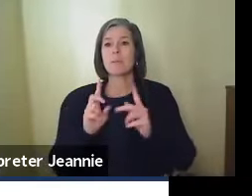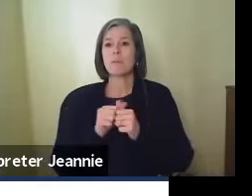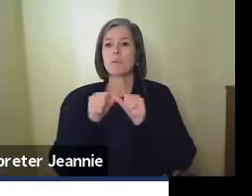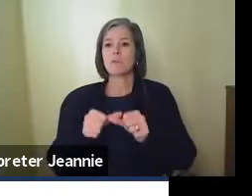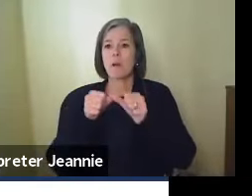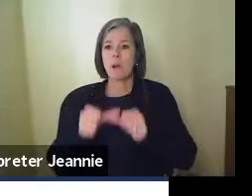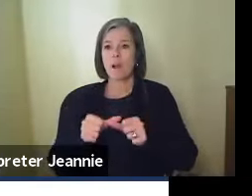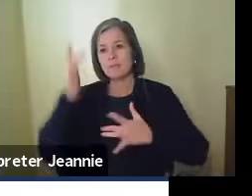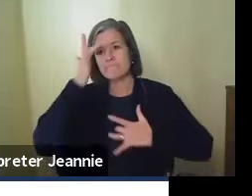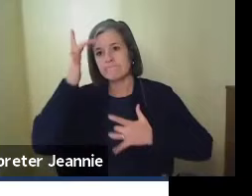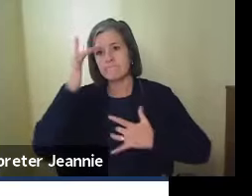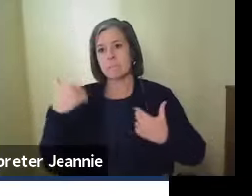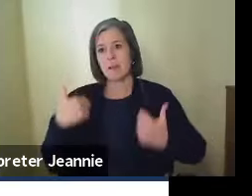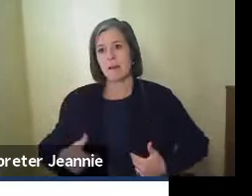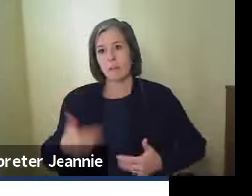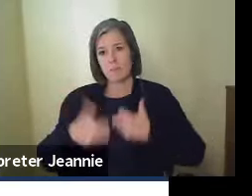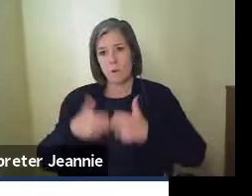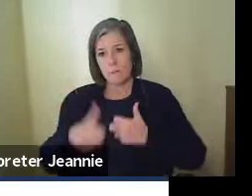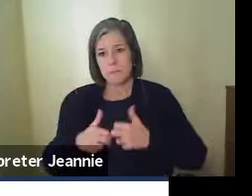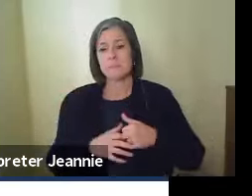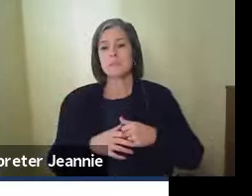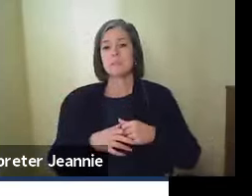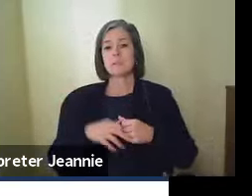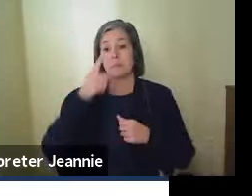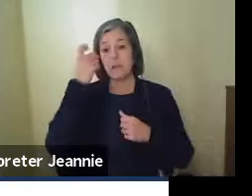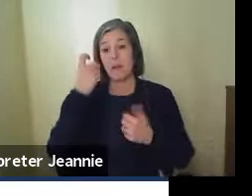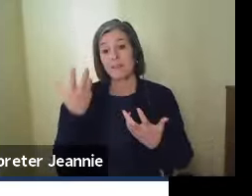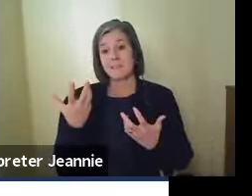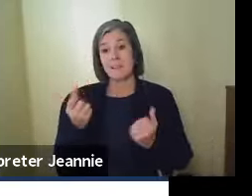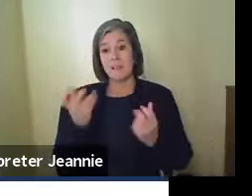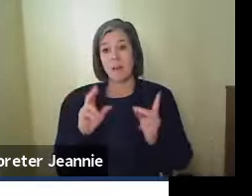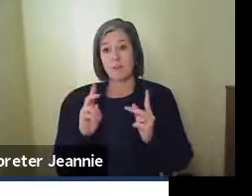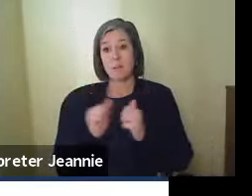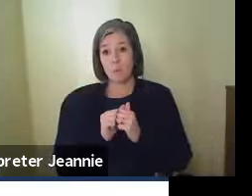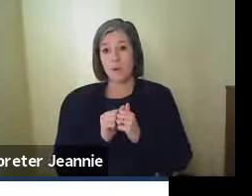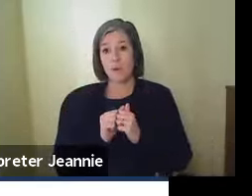conditions, that's because a lot of people with intellectual and developmental disabilities have